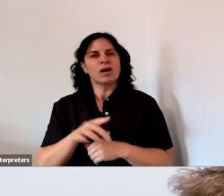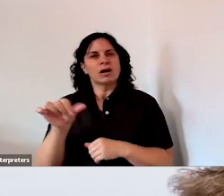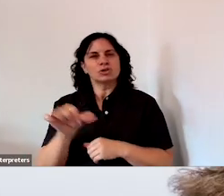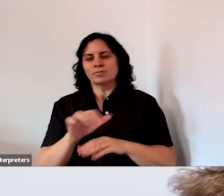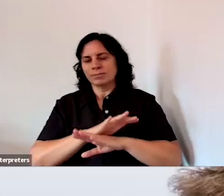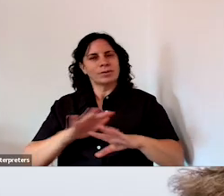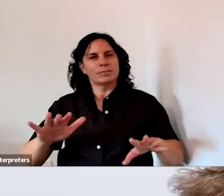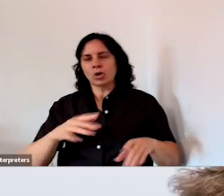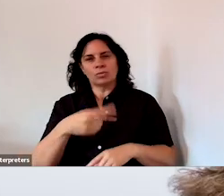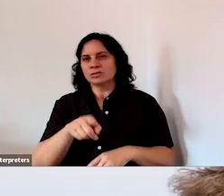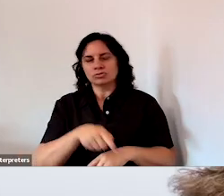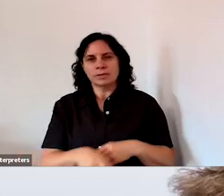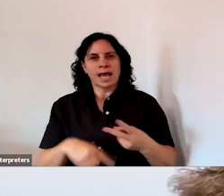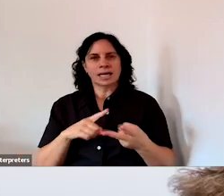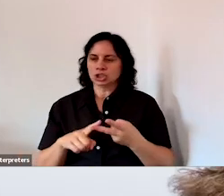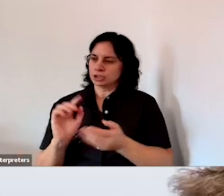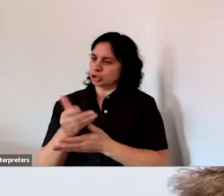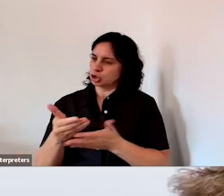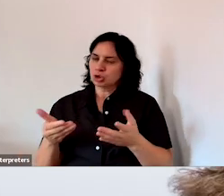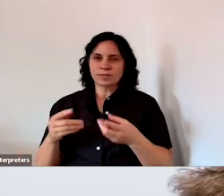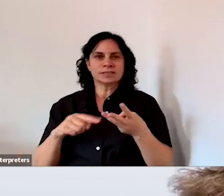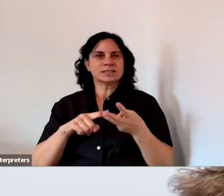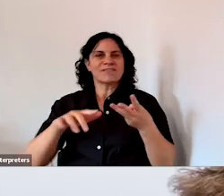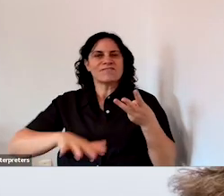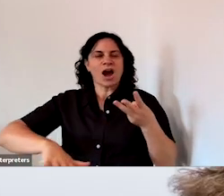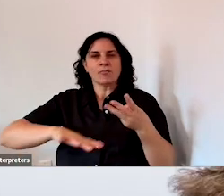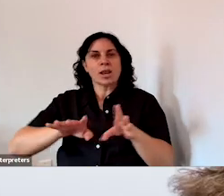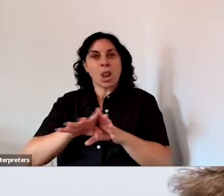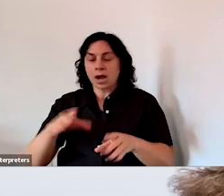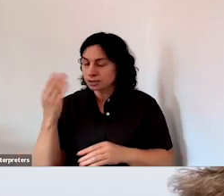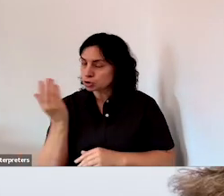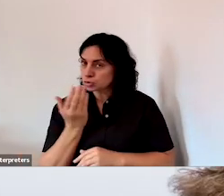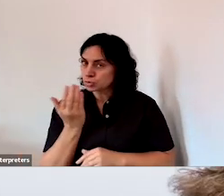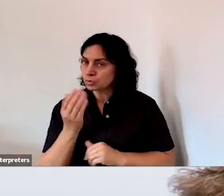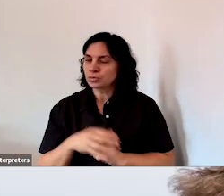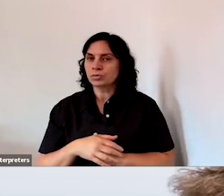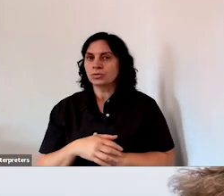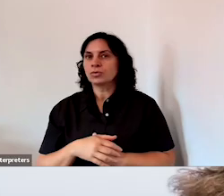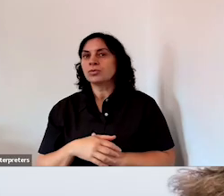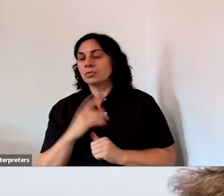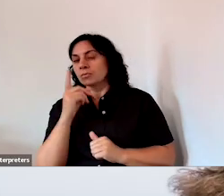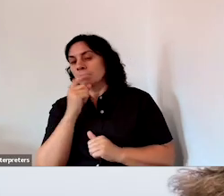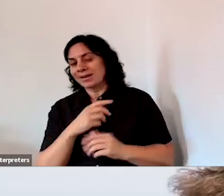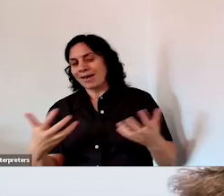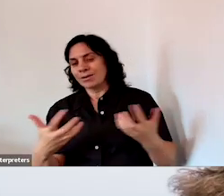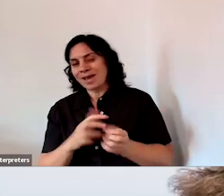And we need to ensure that services, environments, including school environments, sufficient to meet the unique needs of young people.